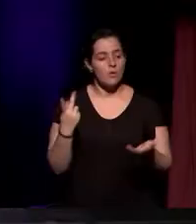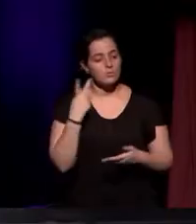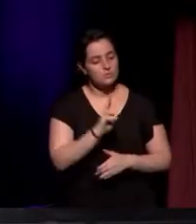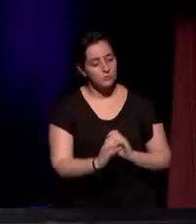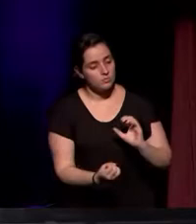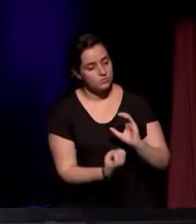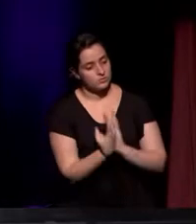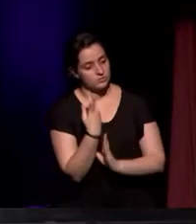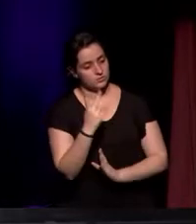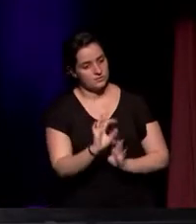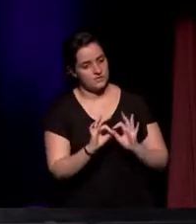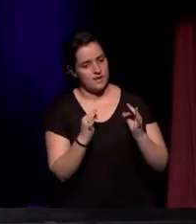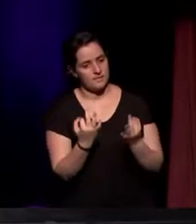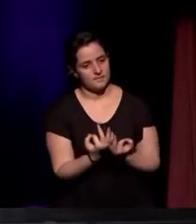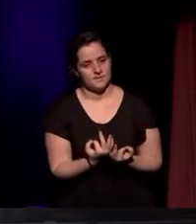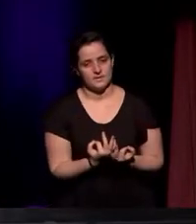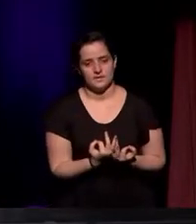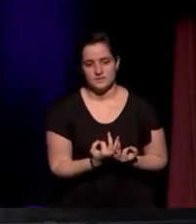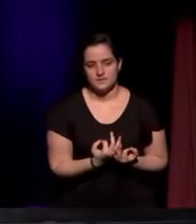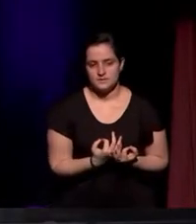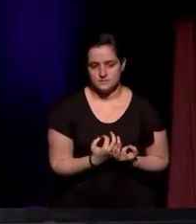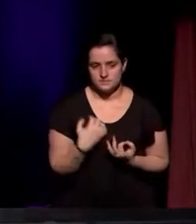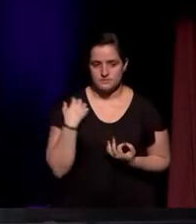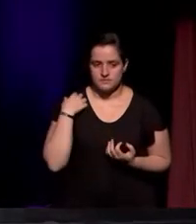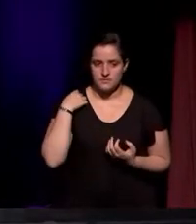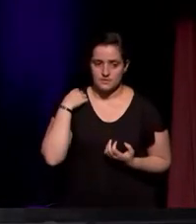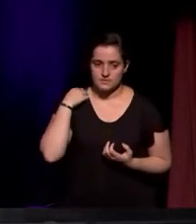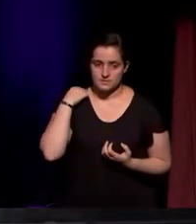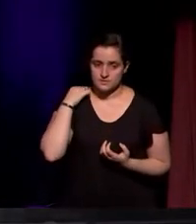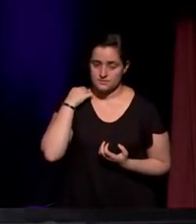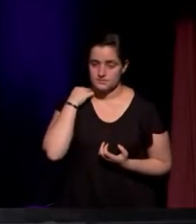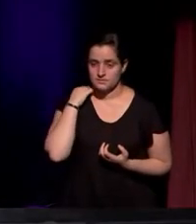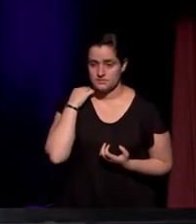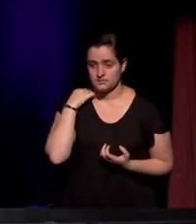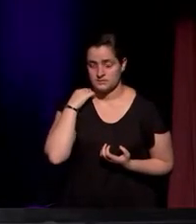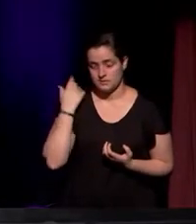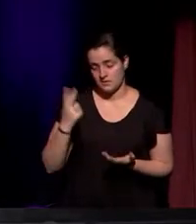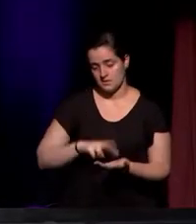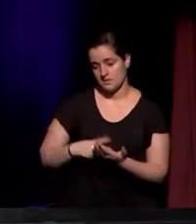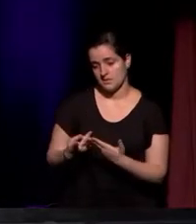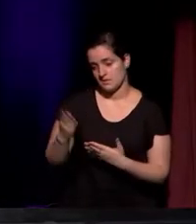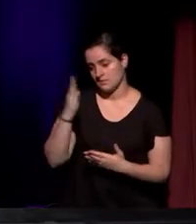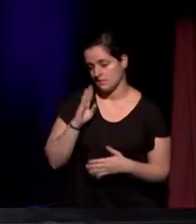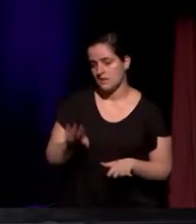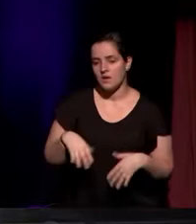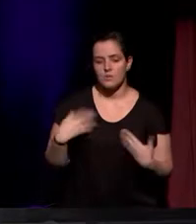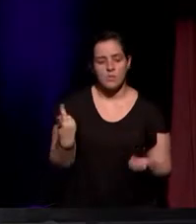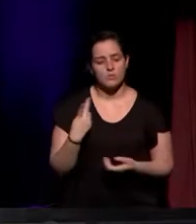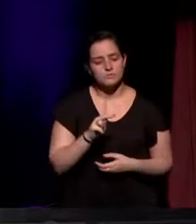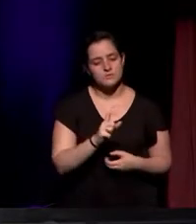And the expression, translating into Portuguese, So, what is the seed of your family?